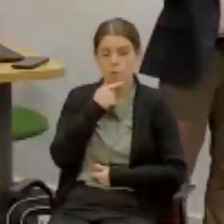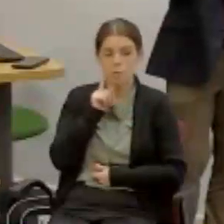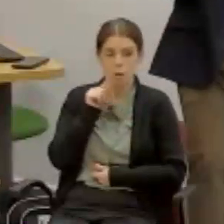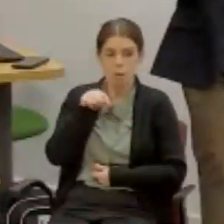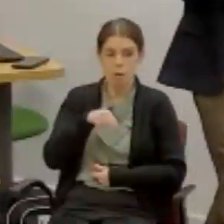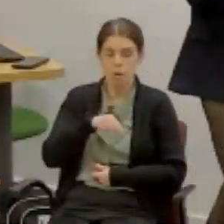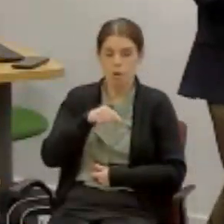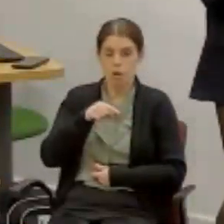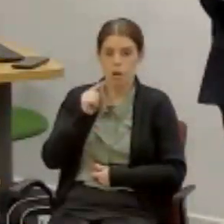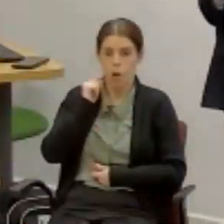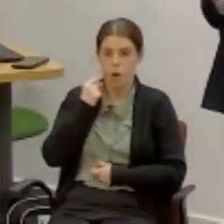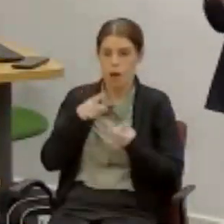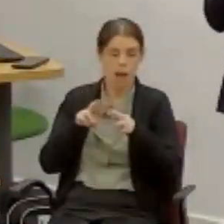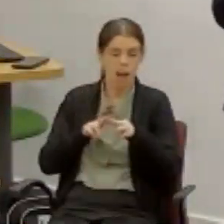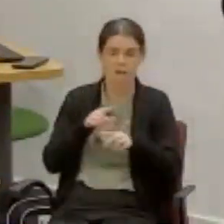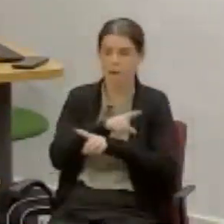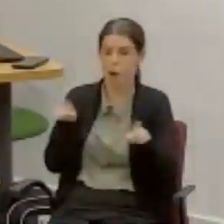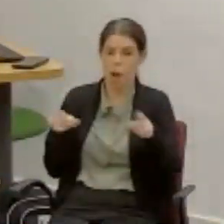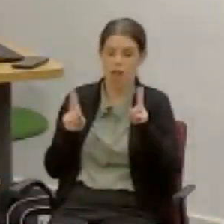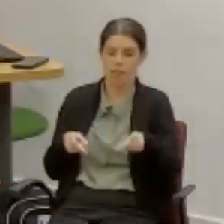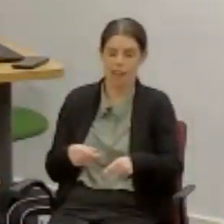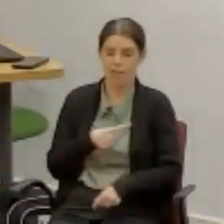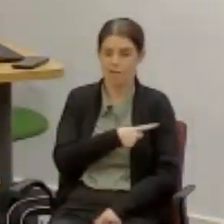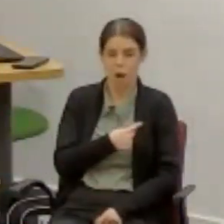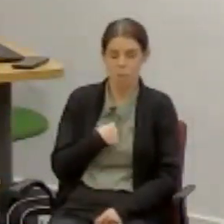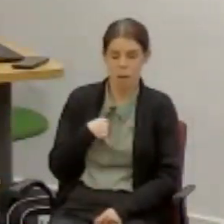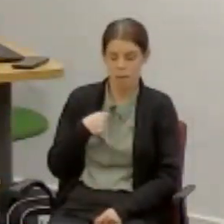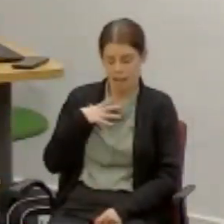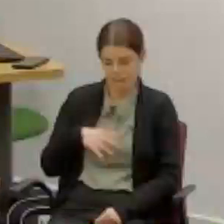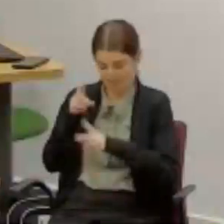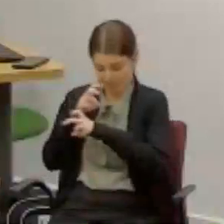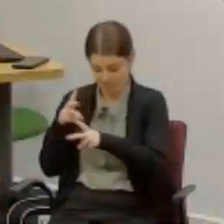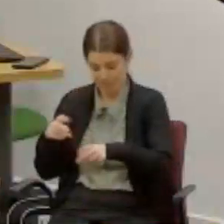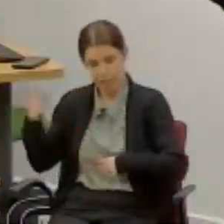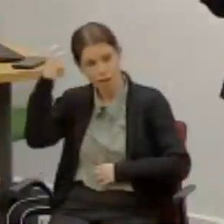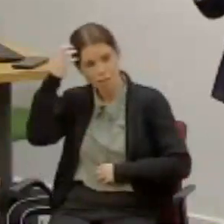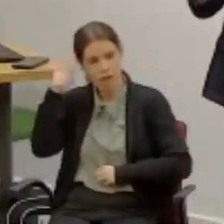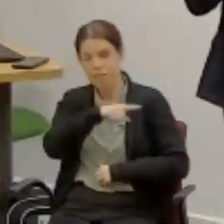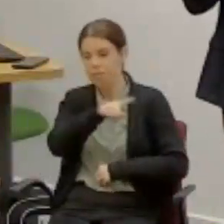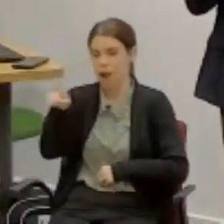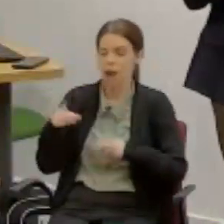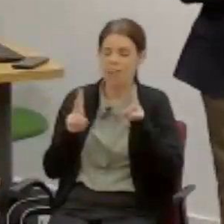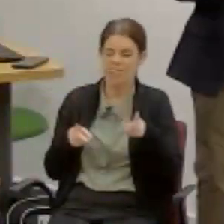So, let's say we all drop dead apart from me, cause you need to study your brains. But let's say drops dead.